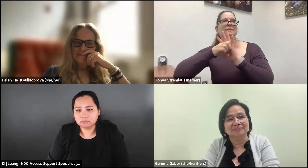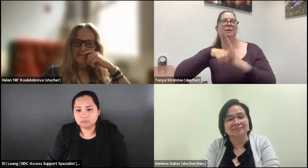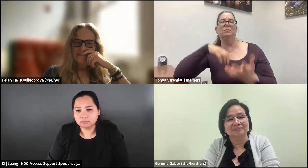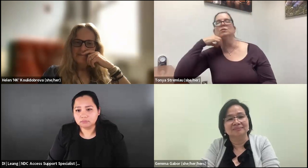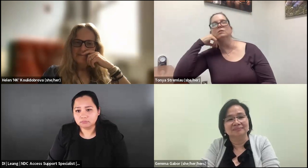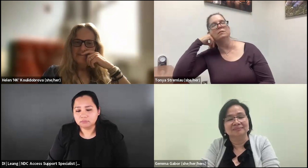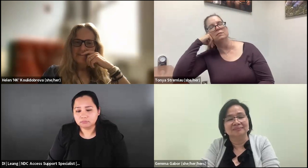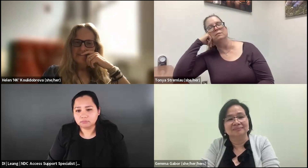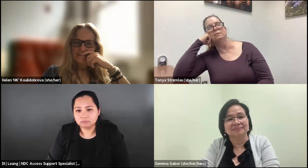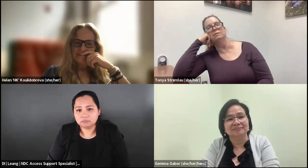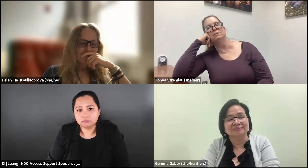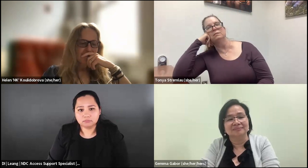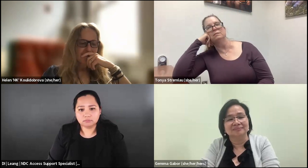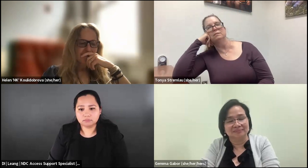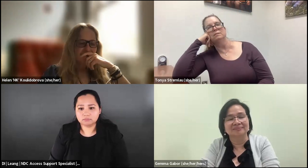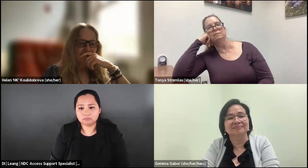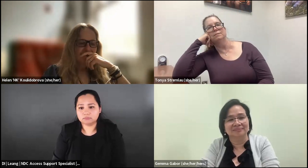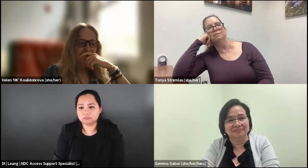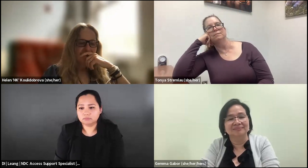And there's a long list of examples just like that.